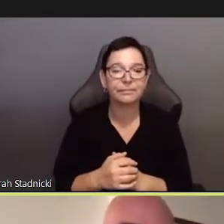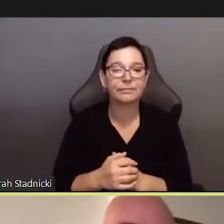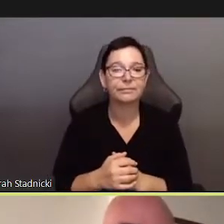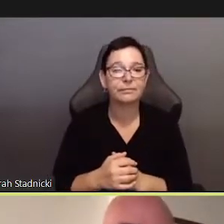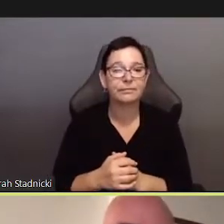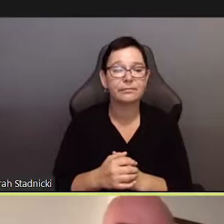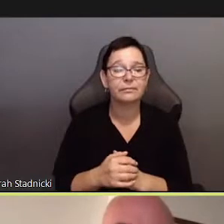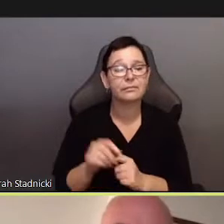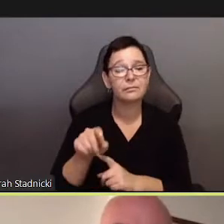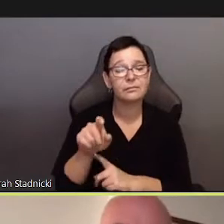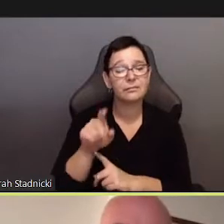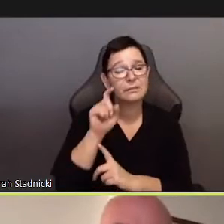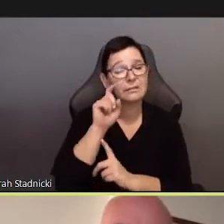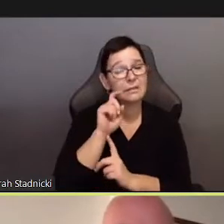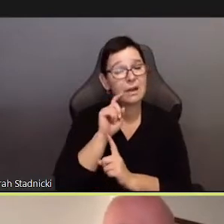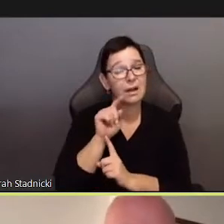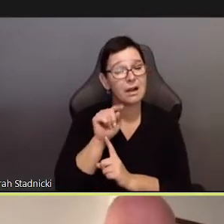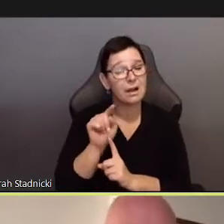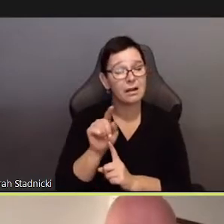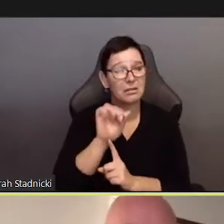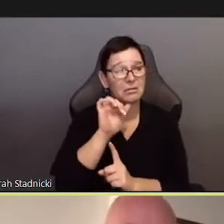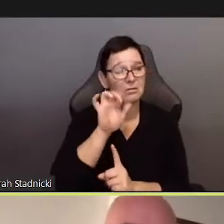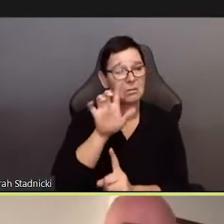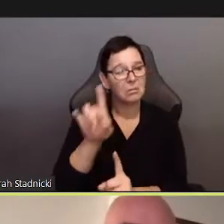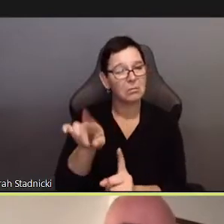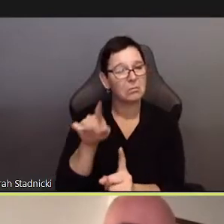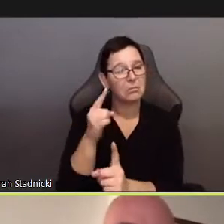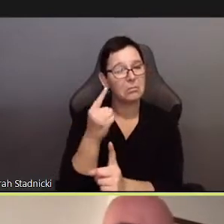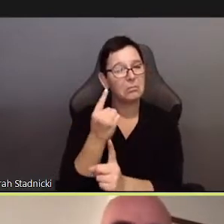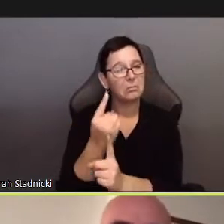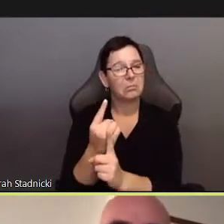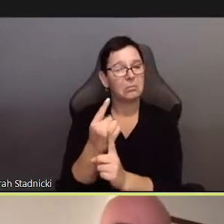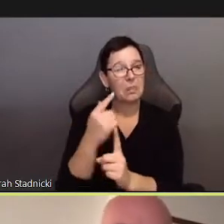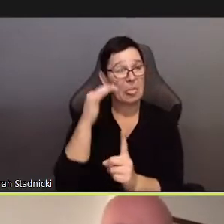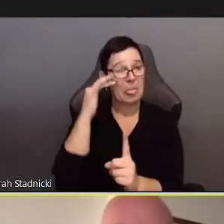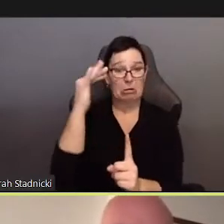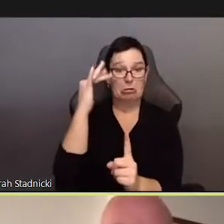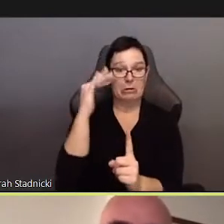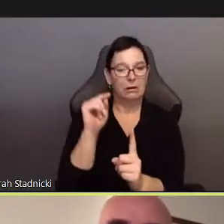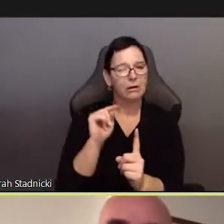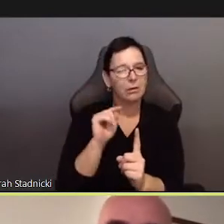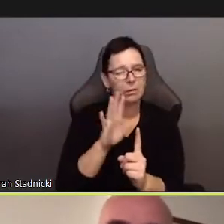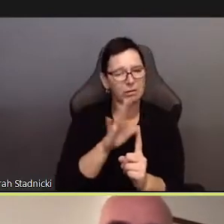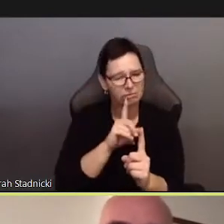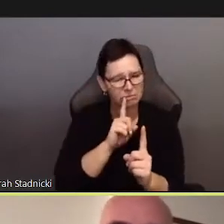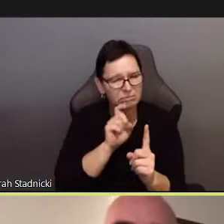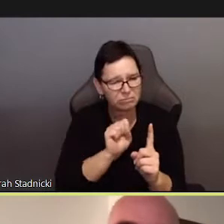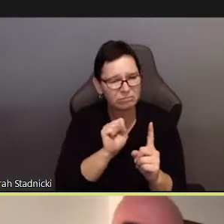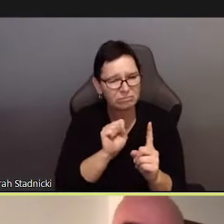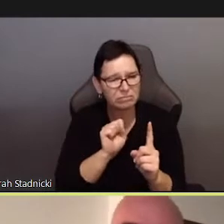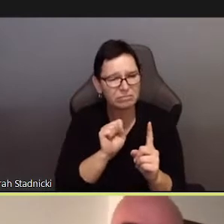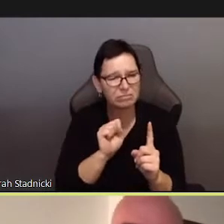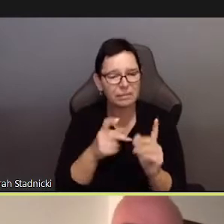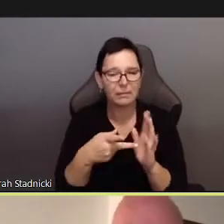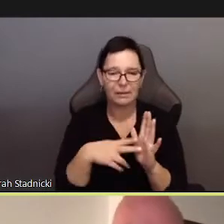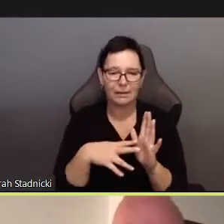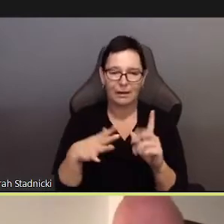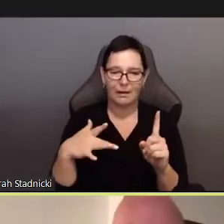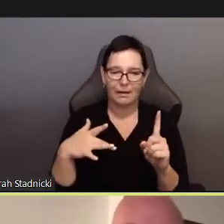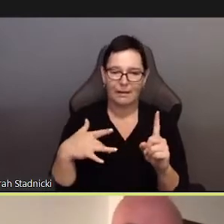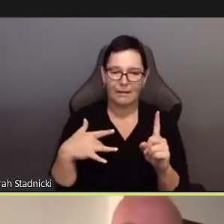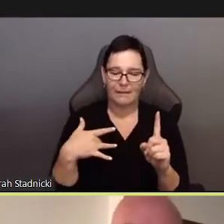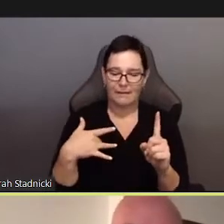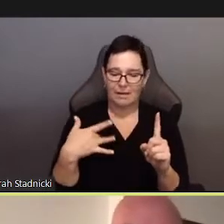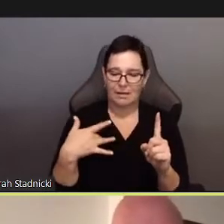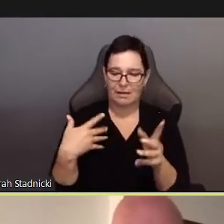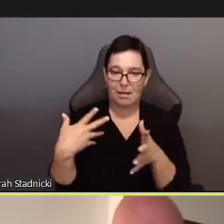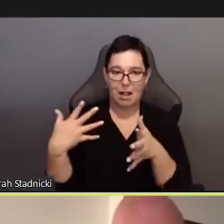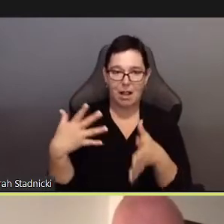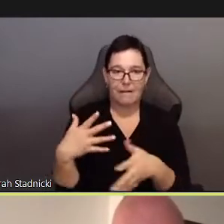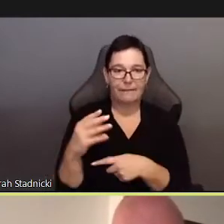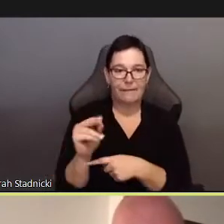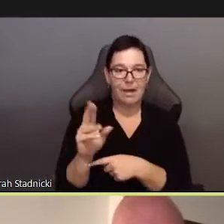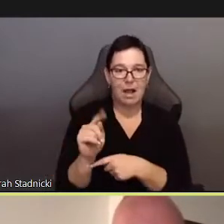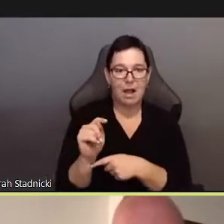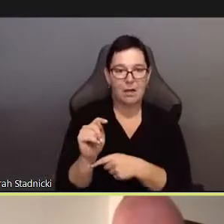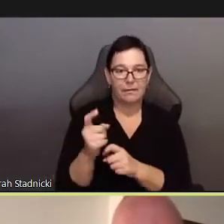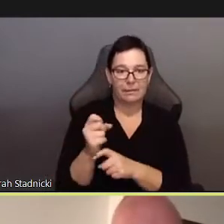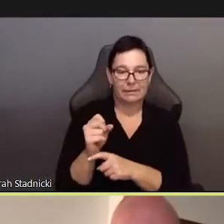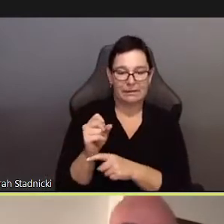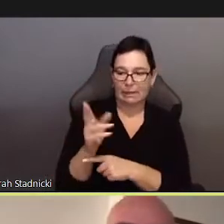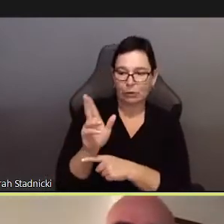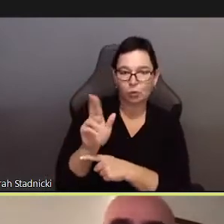We are all fully aware that loss and death are two events that return us to our existential exclusion, and desire is another. Including sexual desire.